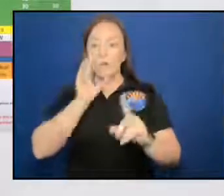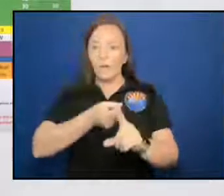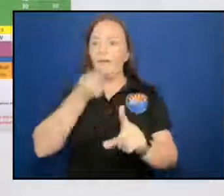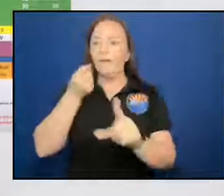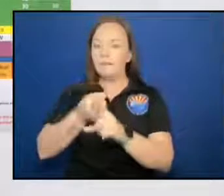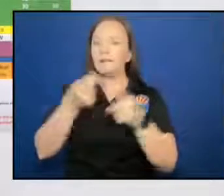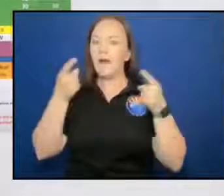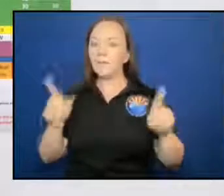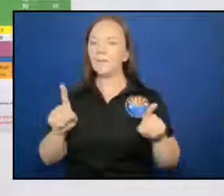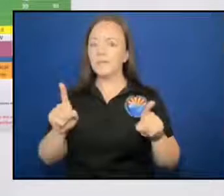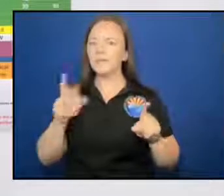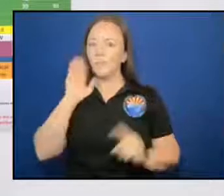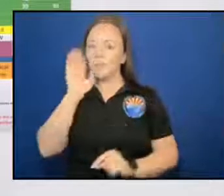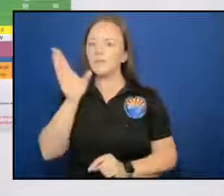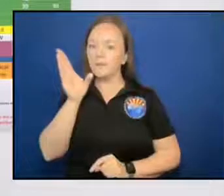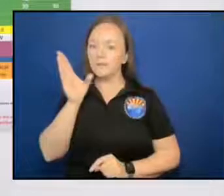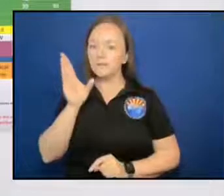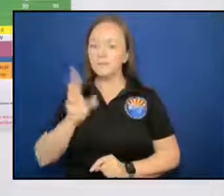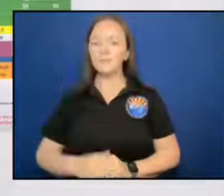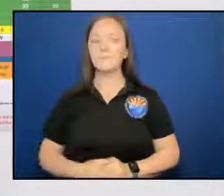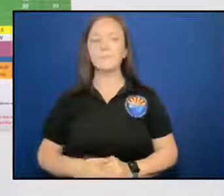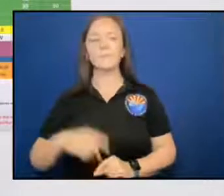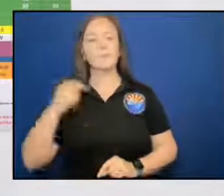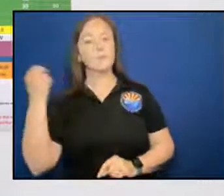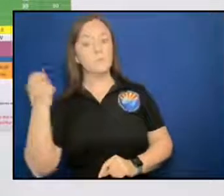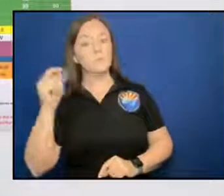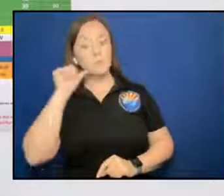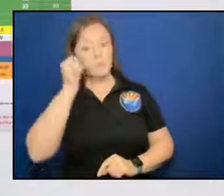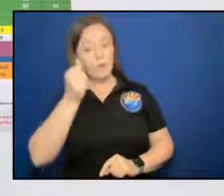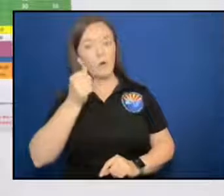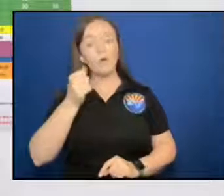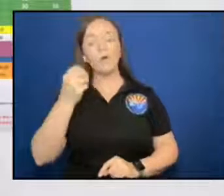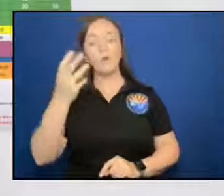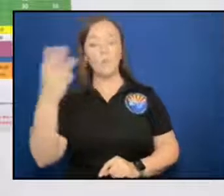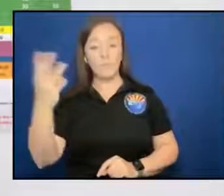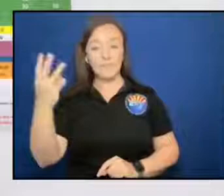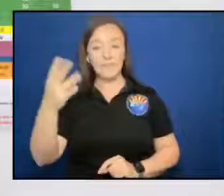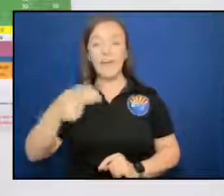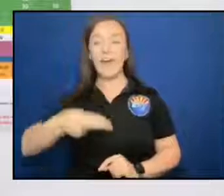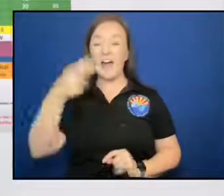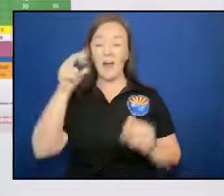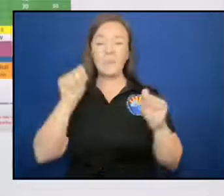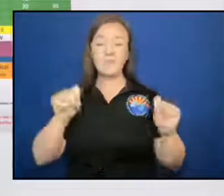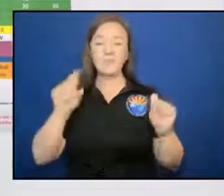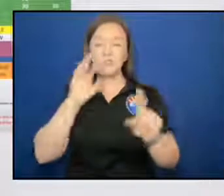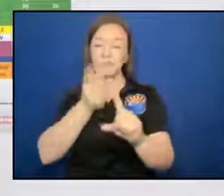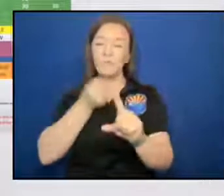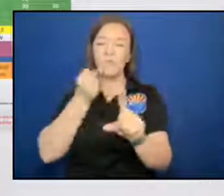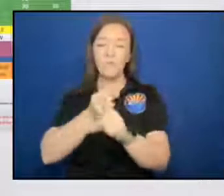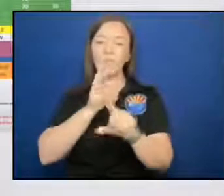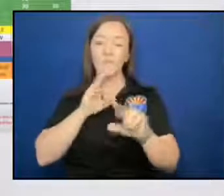AND TOPOGRAPHY AND THE WEATHER. AND YOU HEARD FROM THE METEOROLOGIST THAT IT HAS BEEN